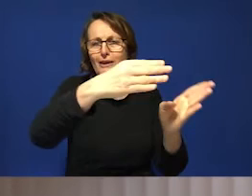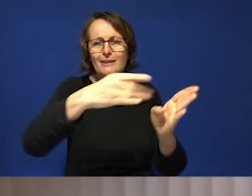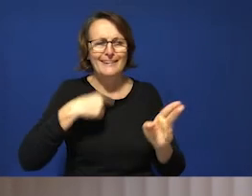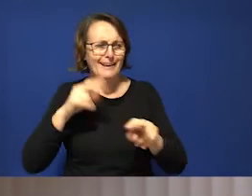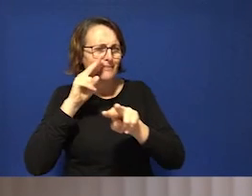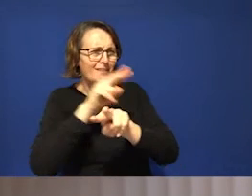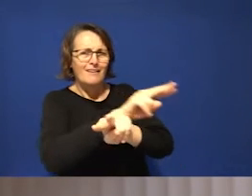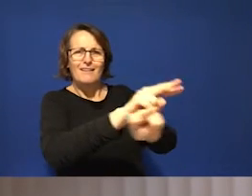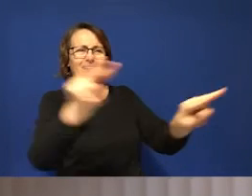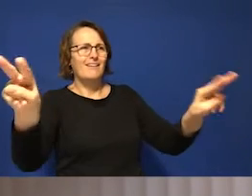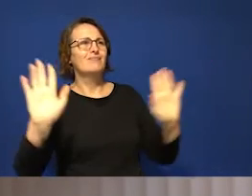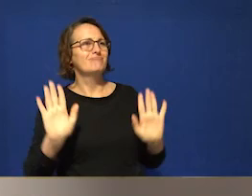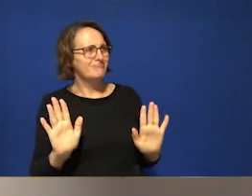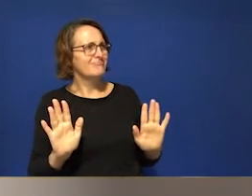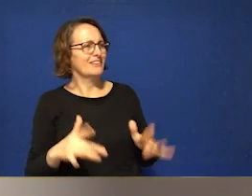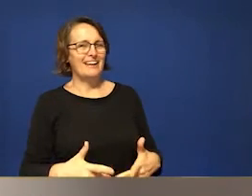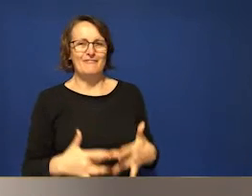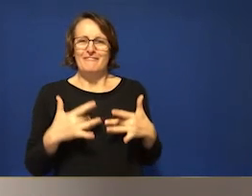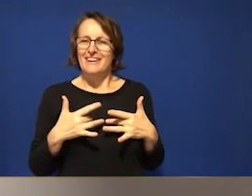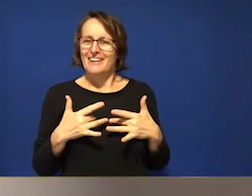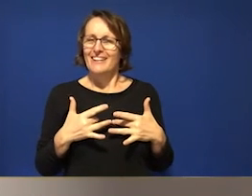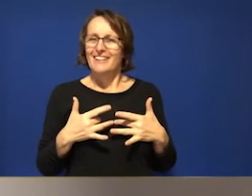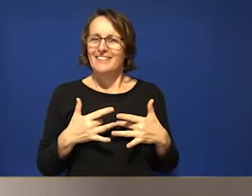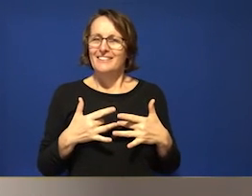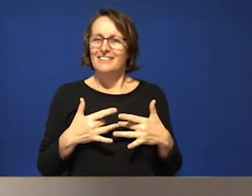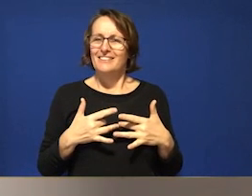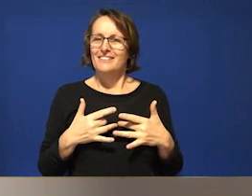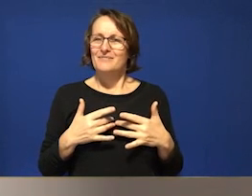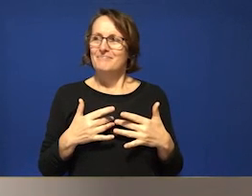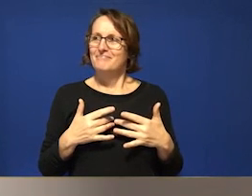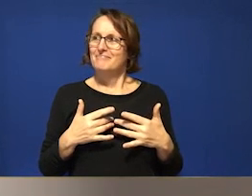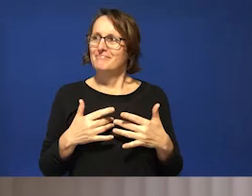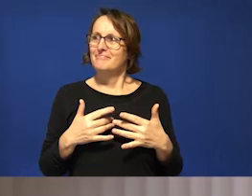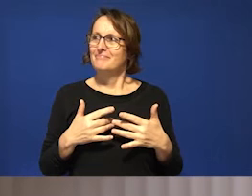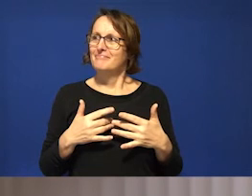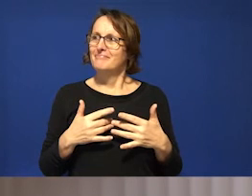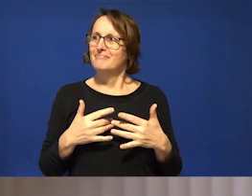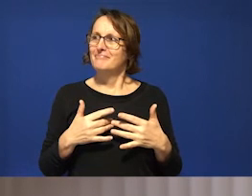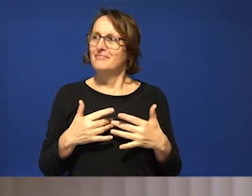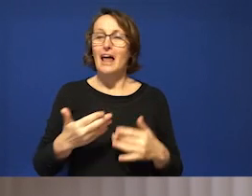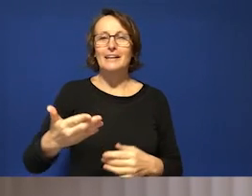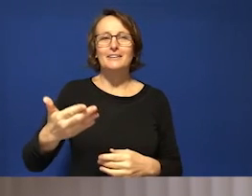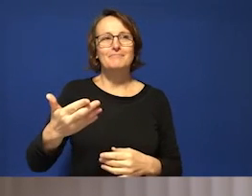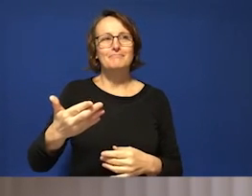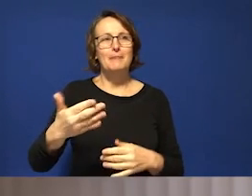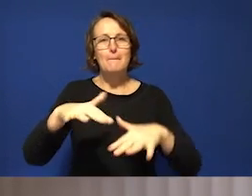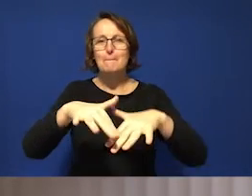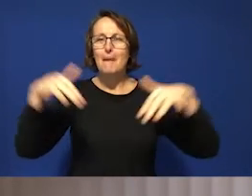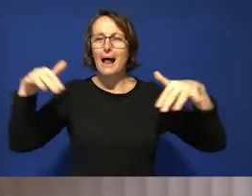And you get a real sense of what parliament house sort of means and its position in relation